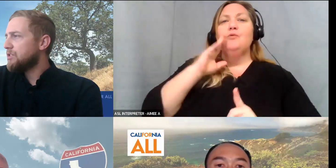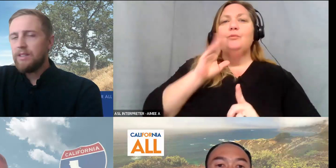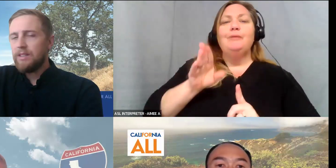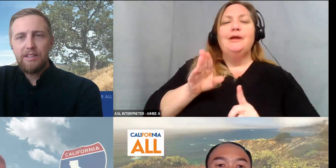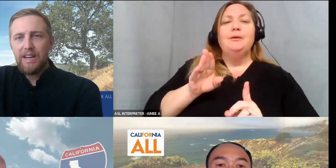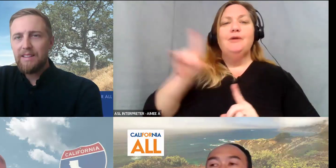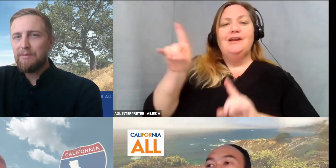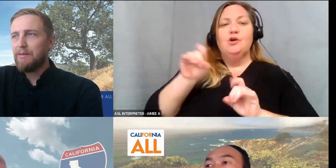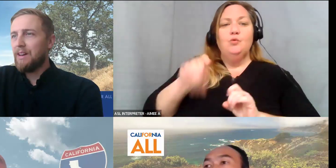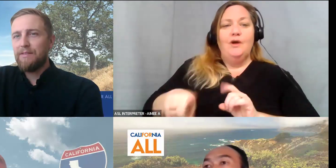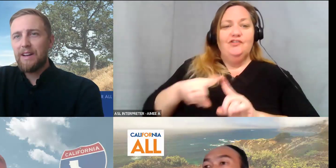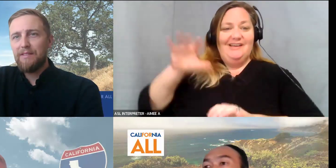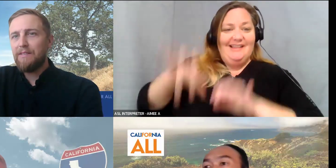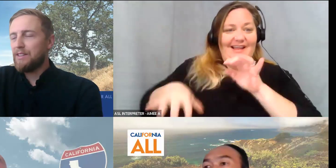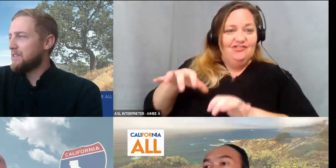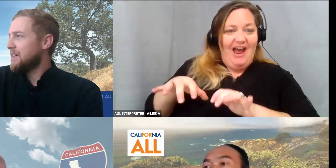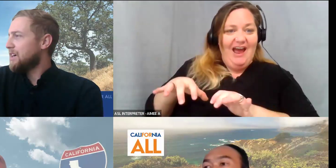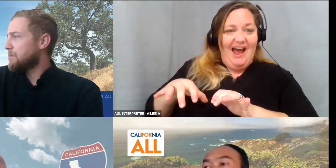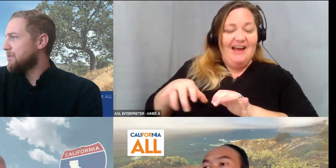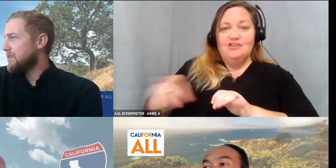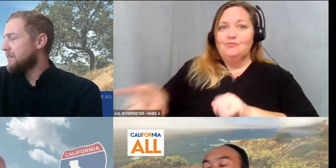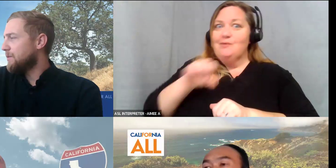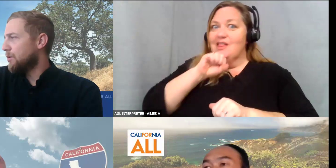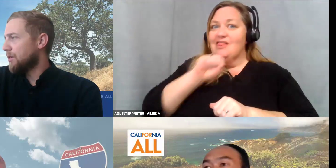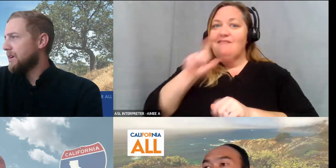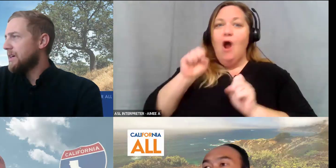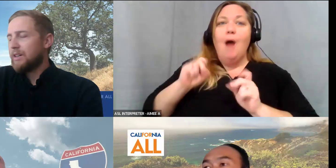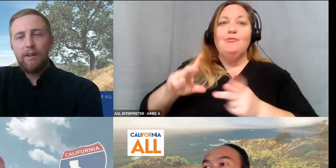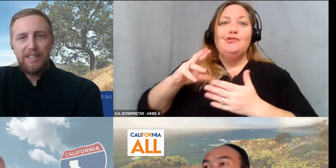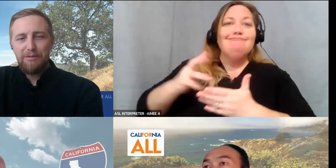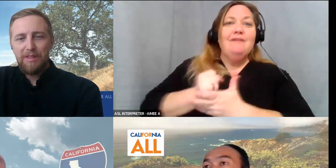question in the chat that we would love kind of if there's opportunity for a conversation